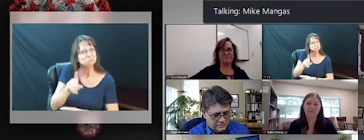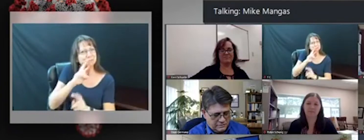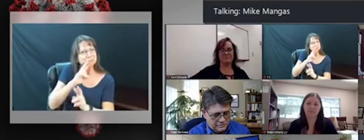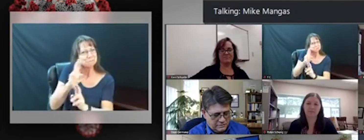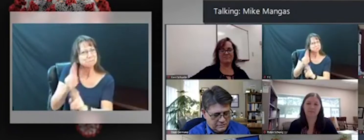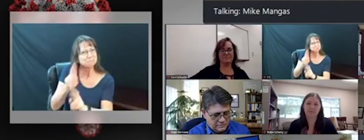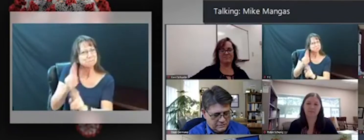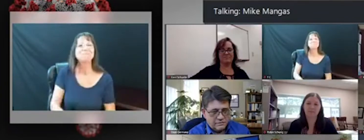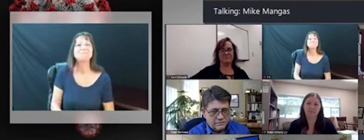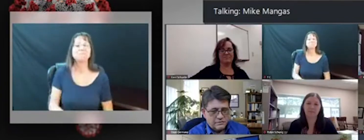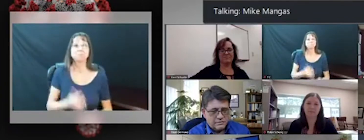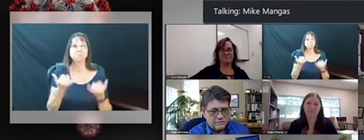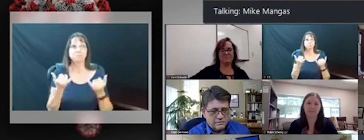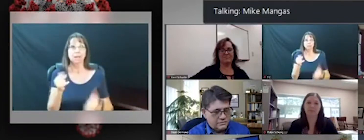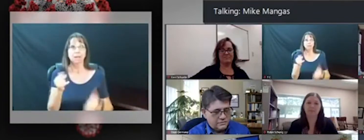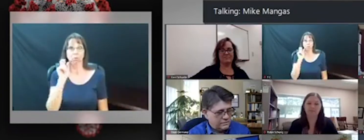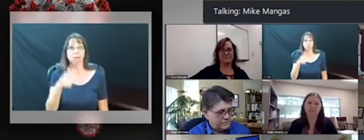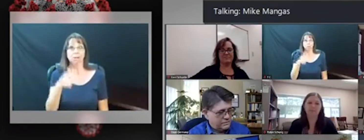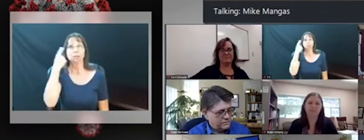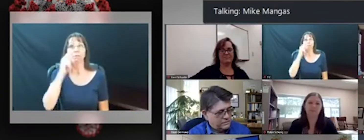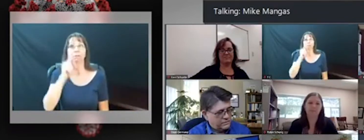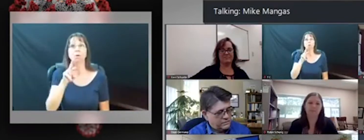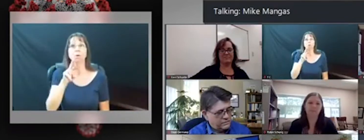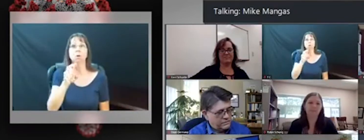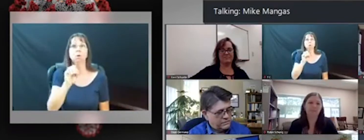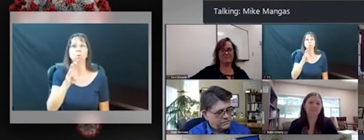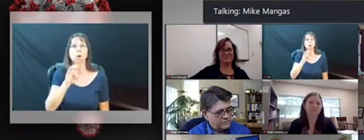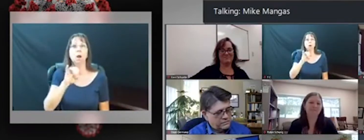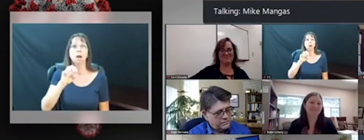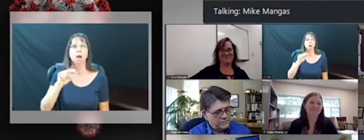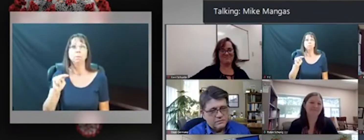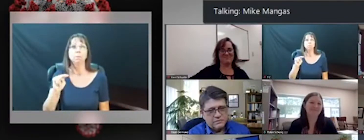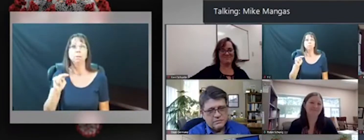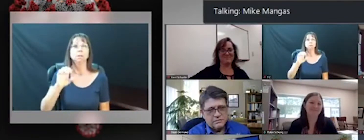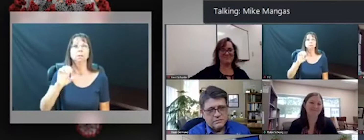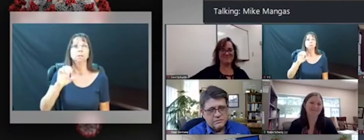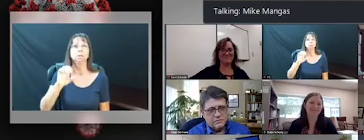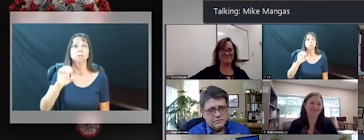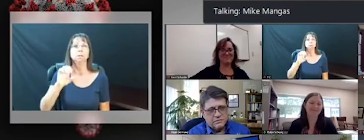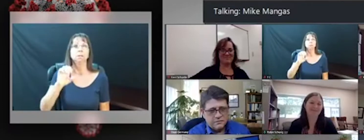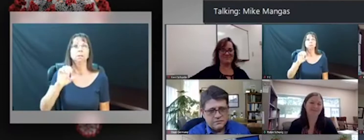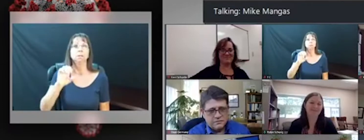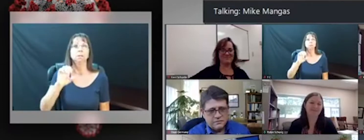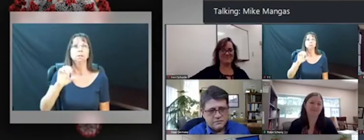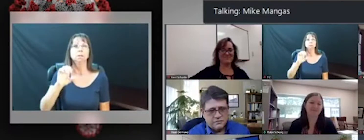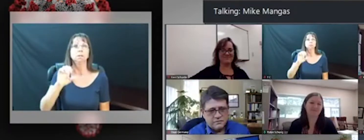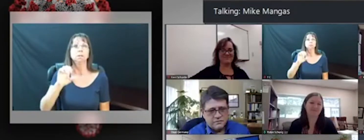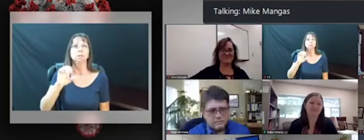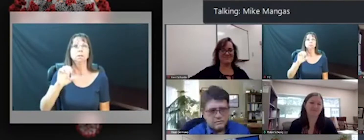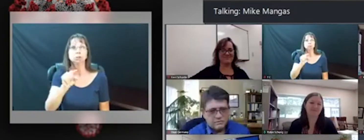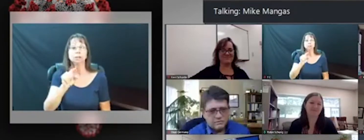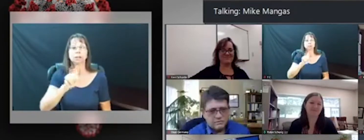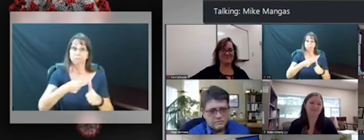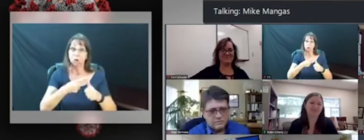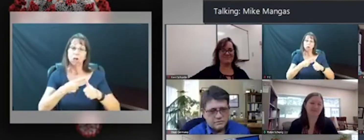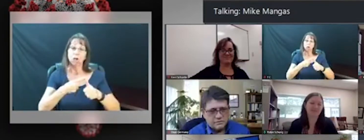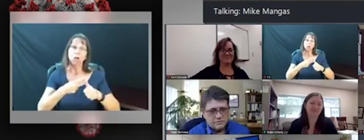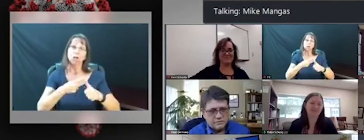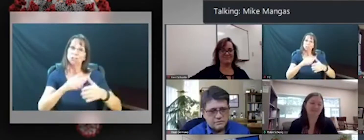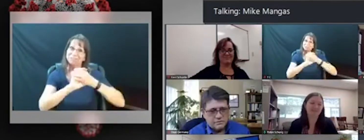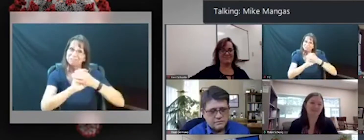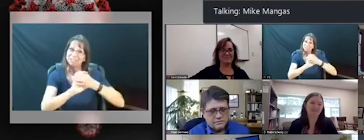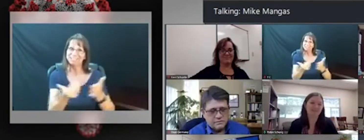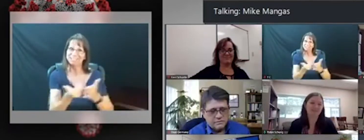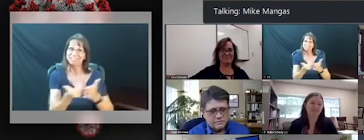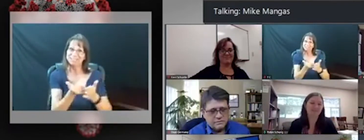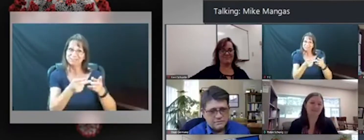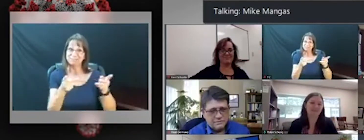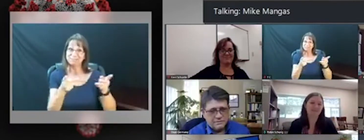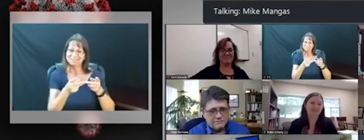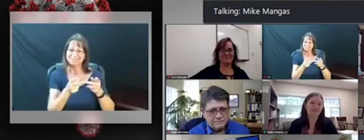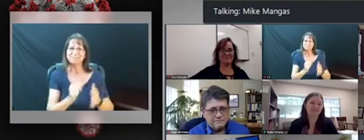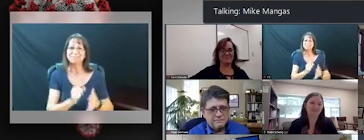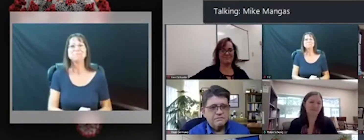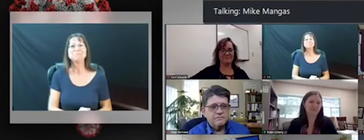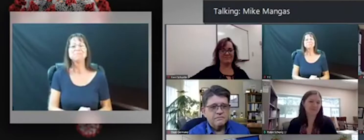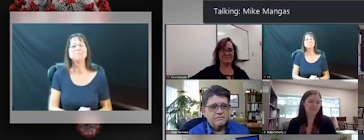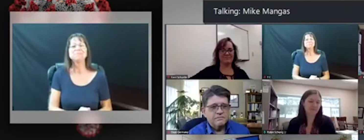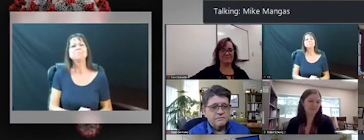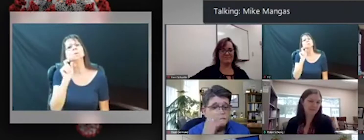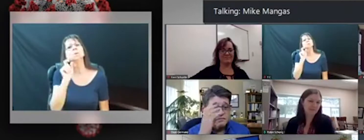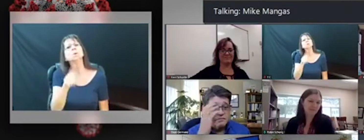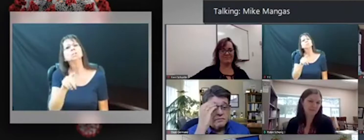question for Robin Schurig. Robin, first, welcome to your new position, and I wanted to ask you you